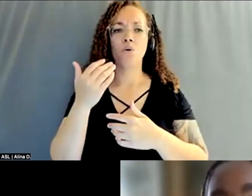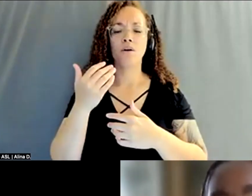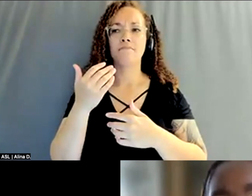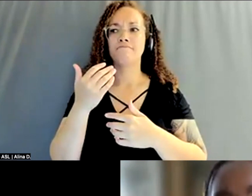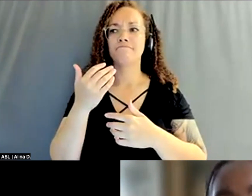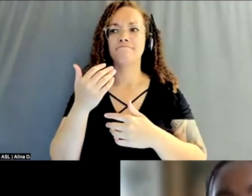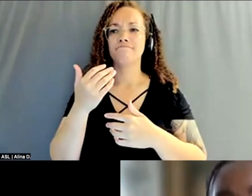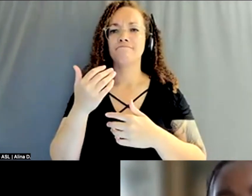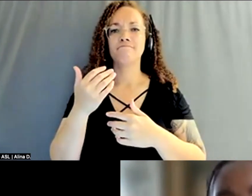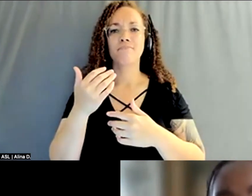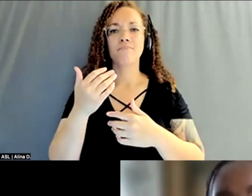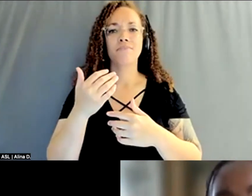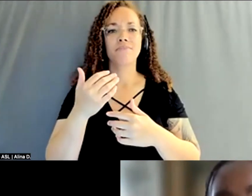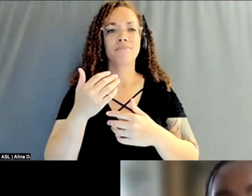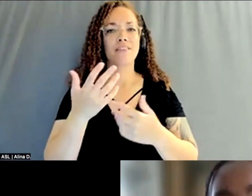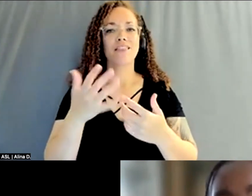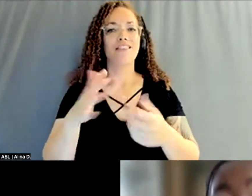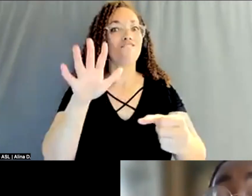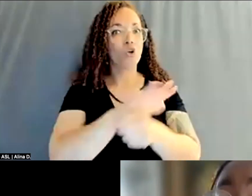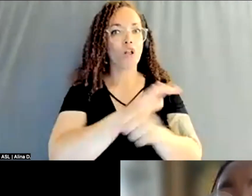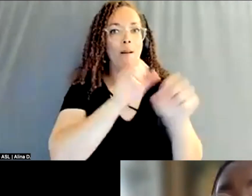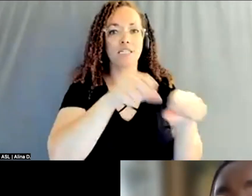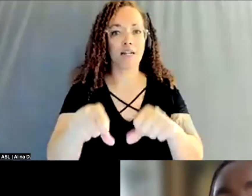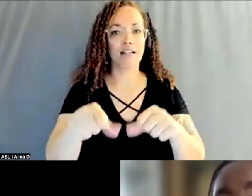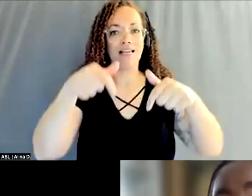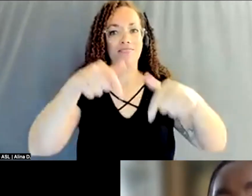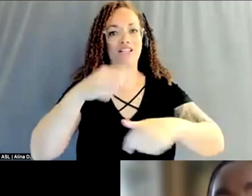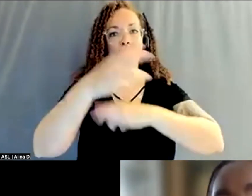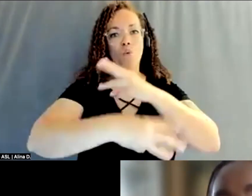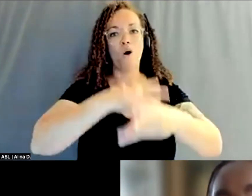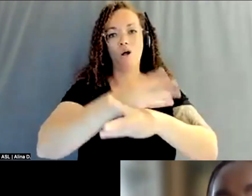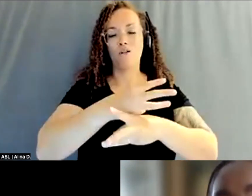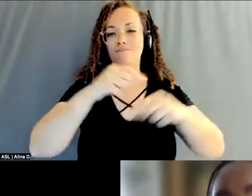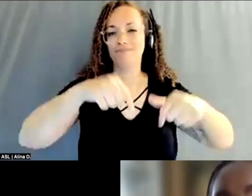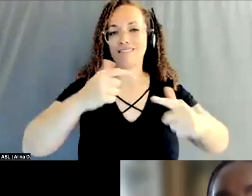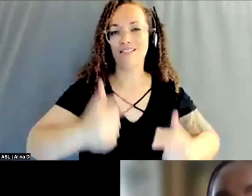which is not the same thing though as the Earth. And so that was also something that I was really